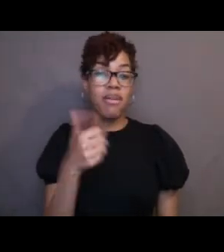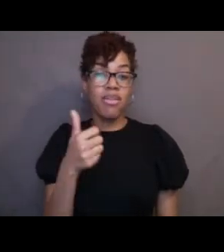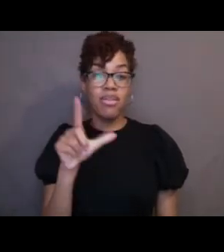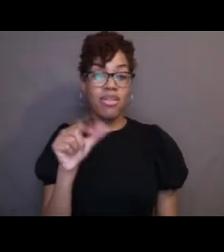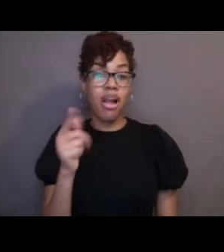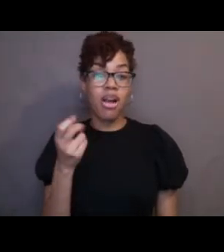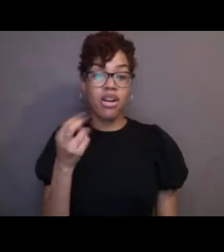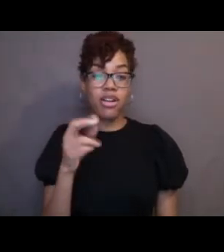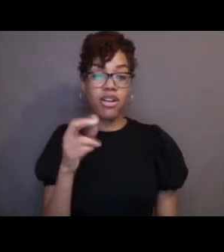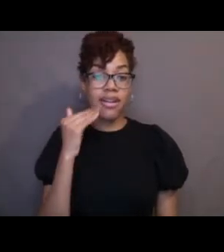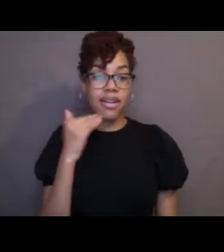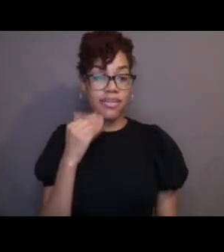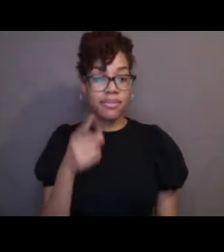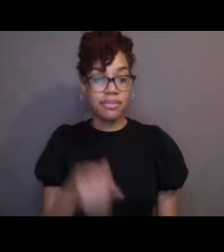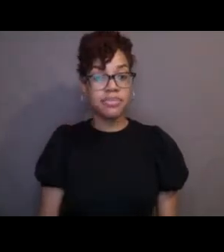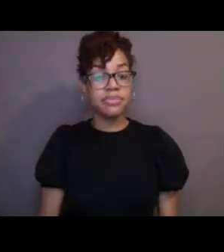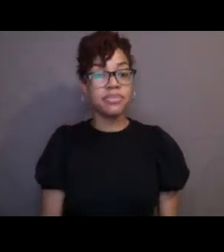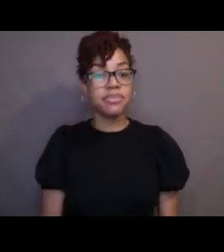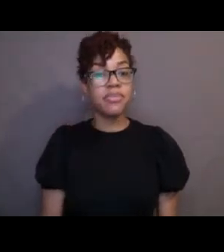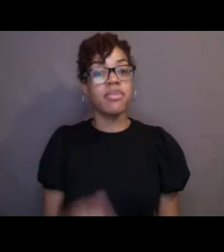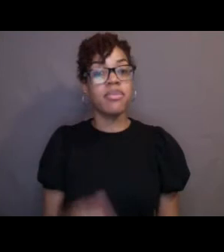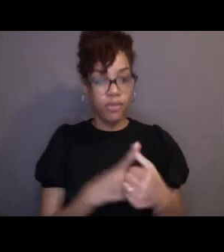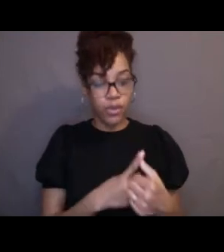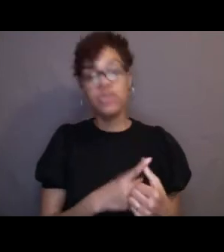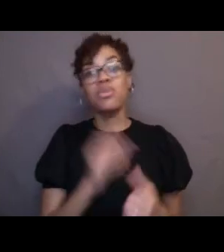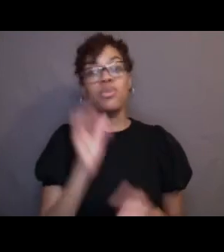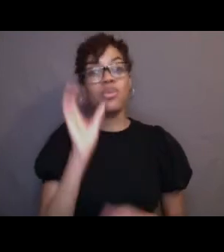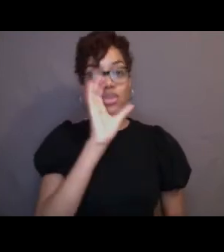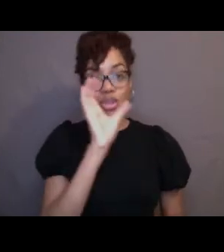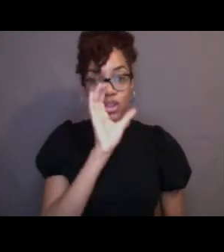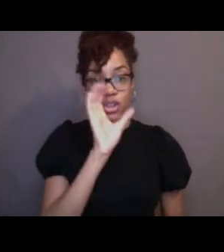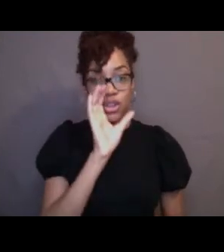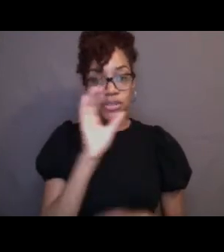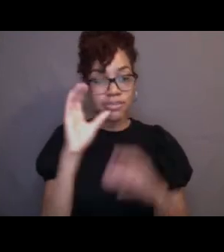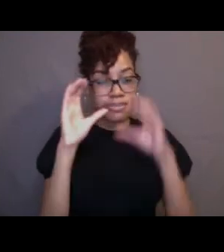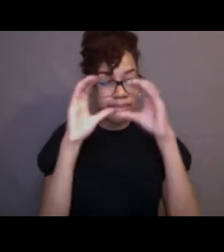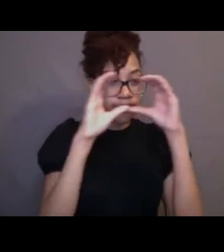We first go out and try and spot them. But in this case,